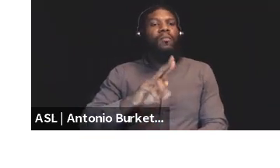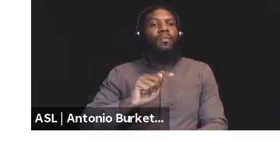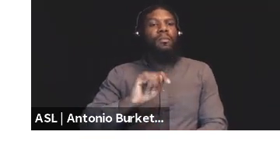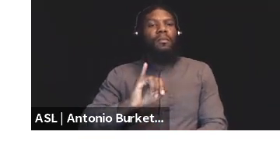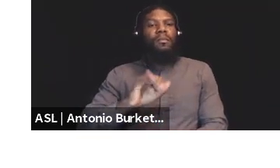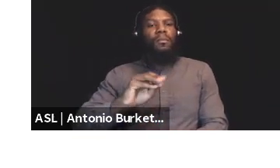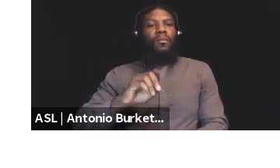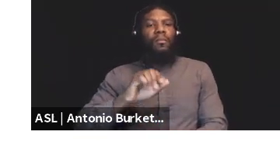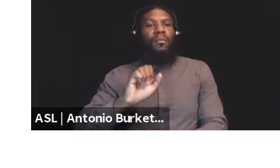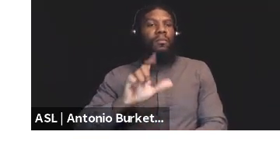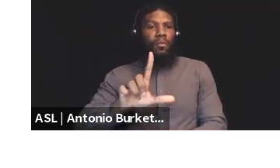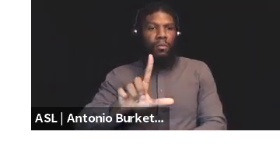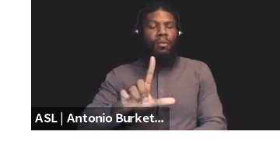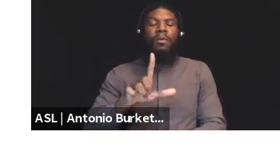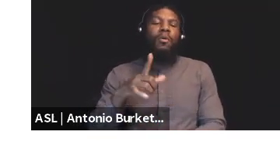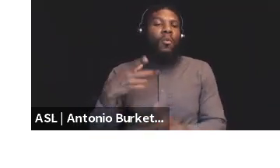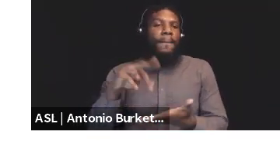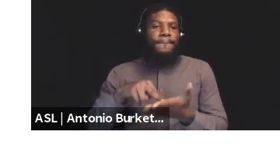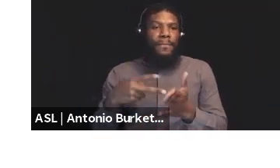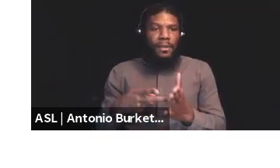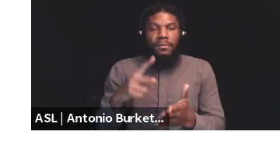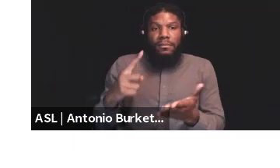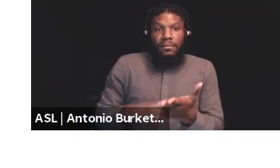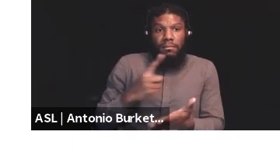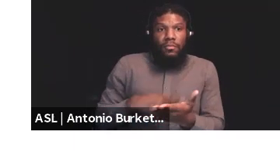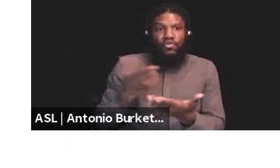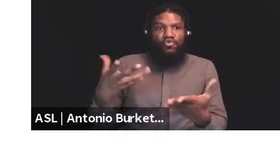too much content into a presentation, which is quickly lost by the audience.